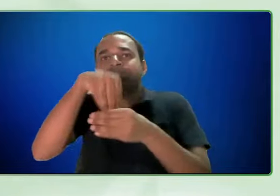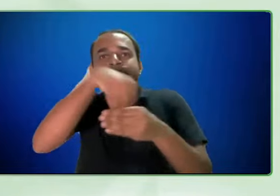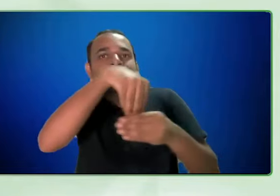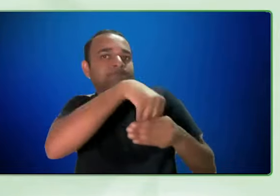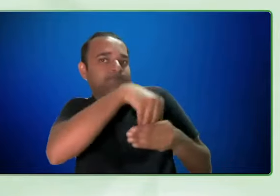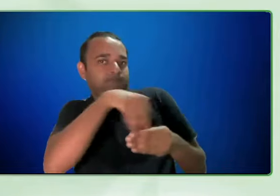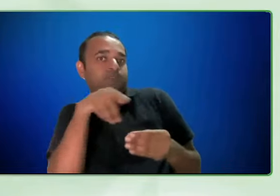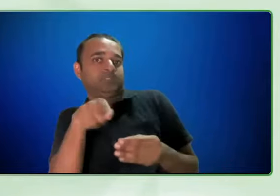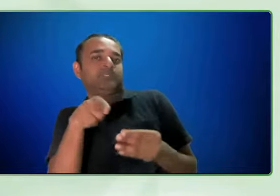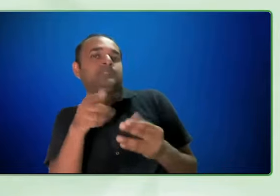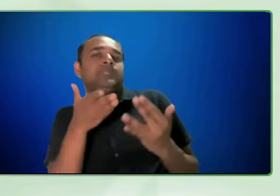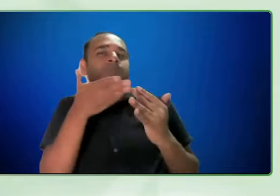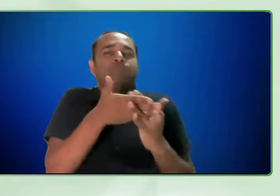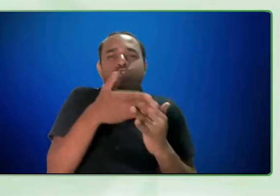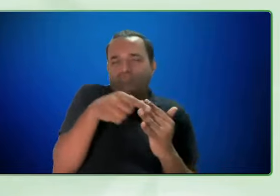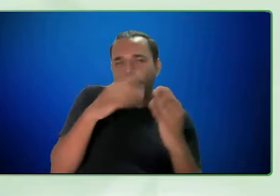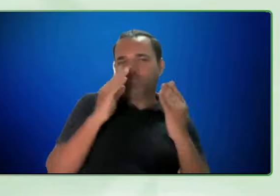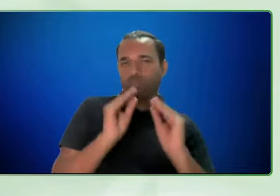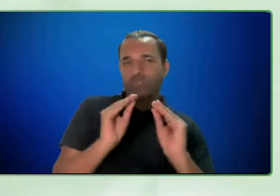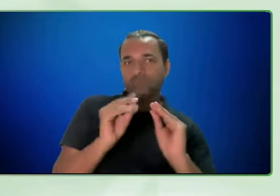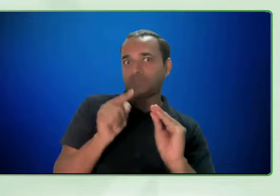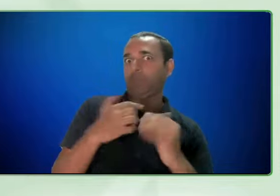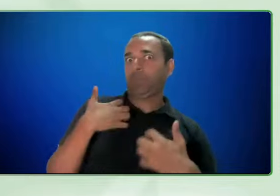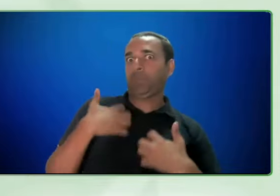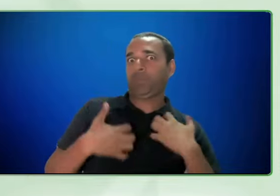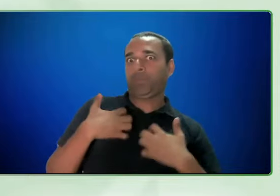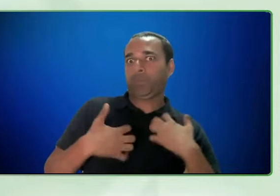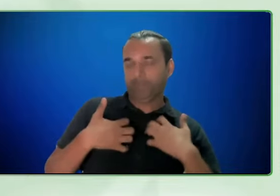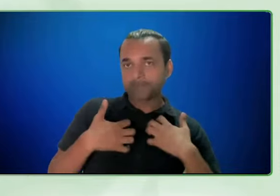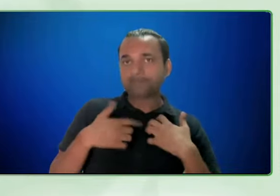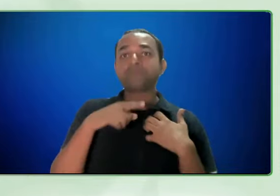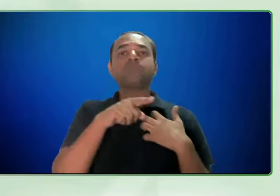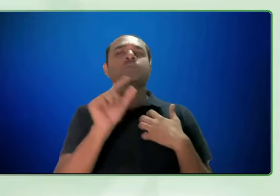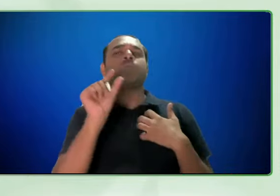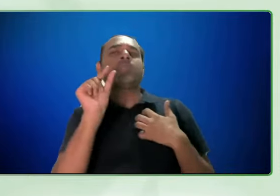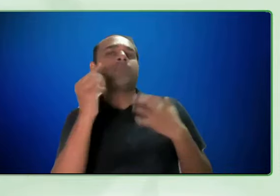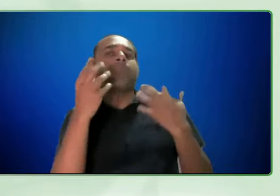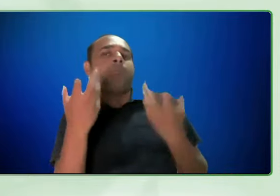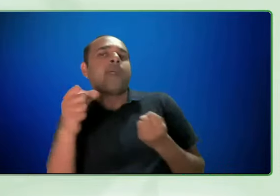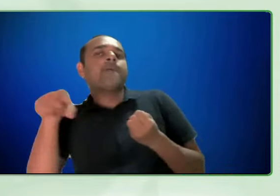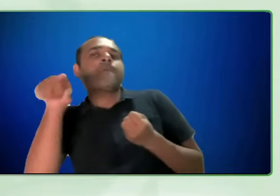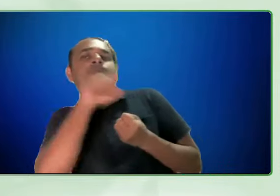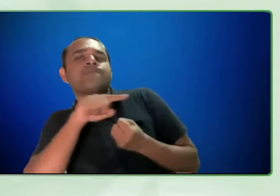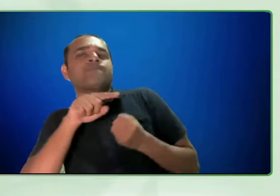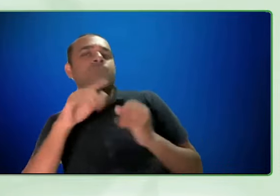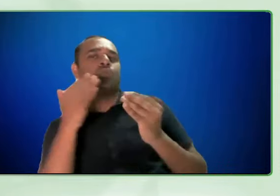we are coming already to the close of the session. So this is the commitment and also